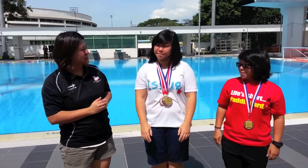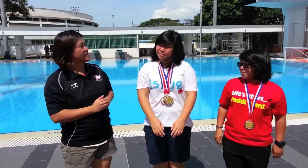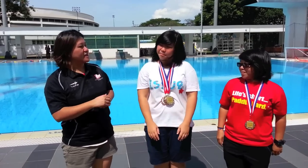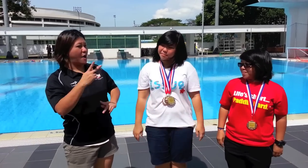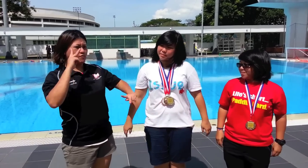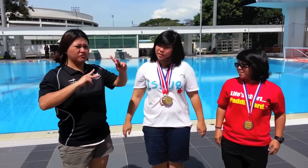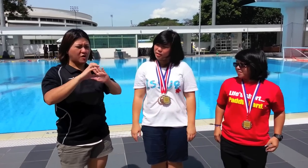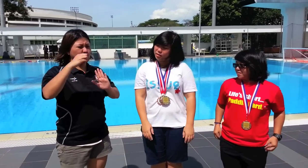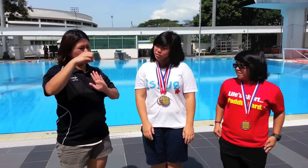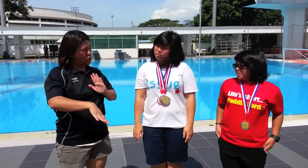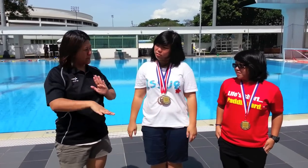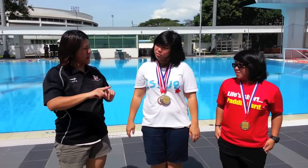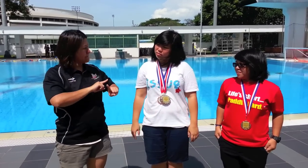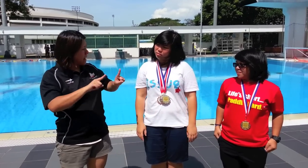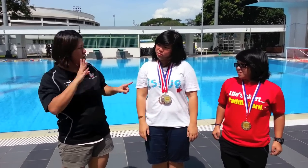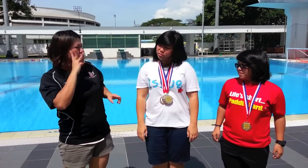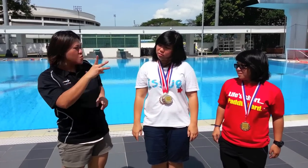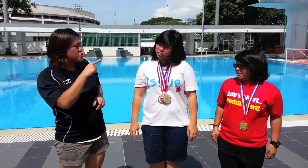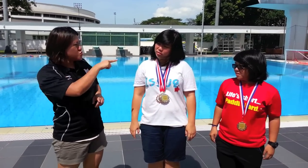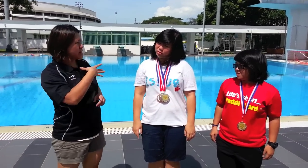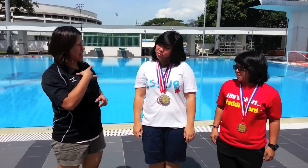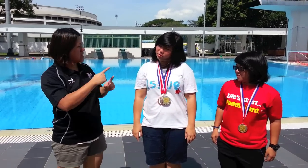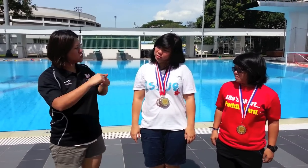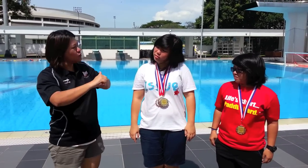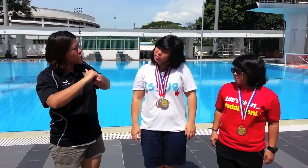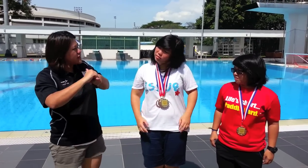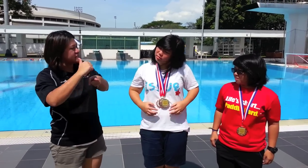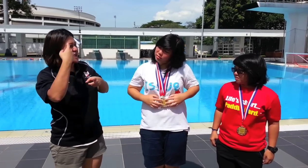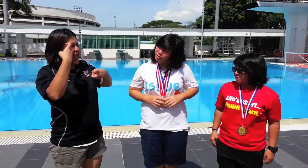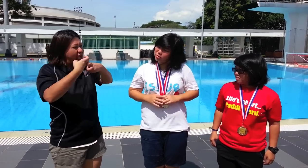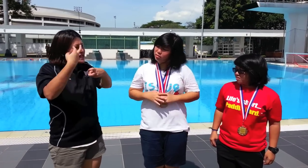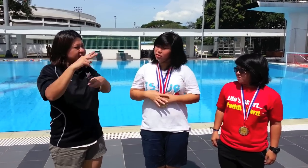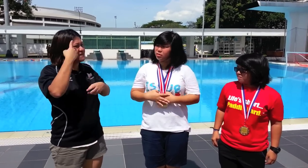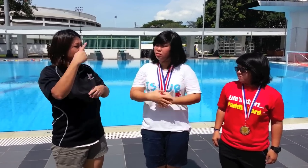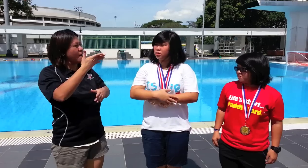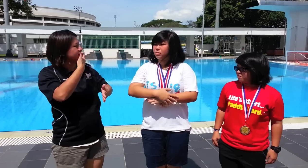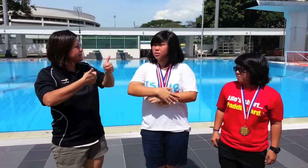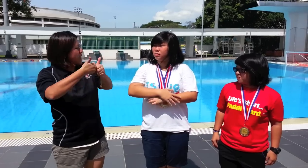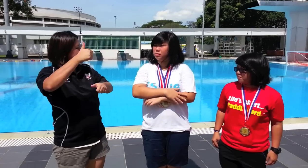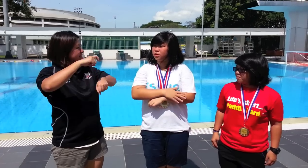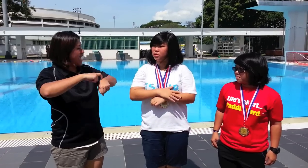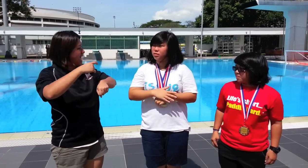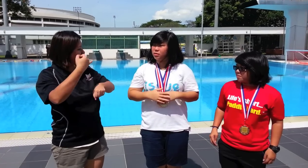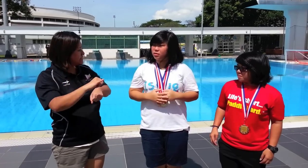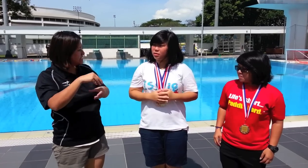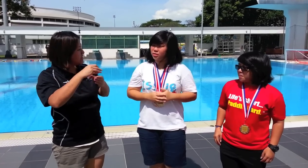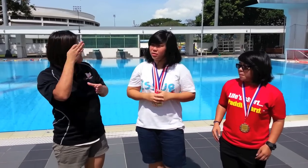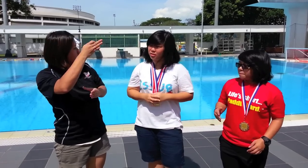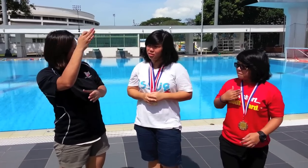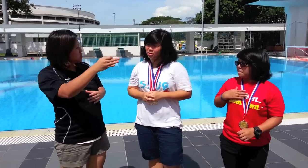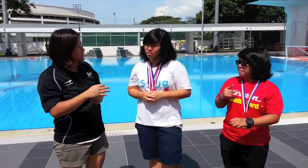Performance dropping? Would you like to train hard in future to get the personal best timing?